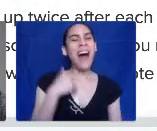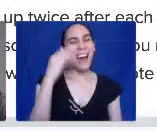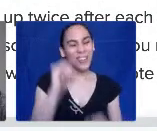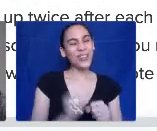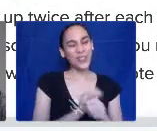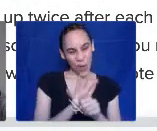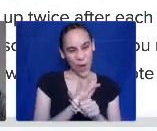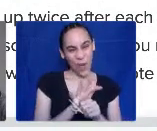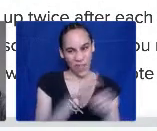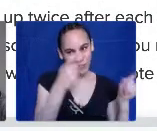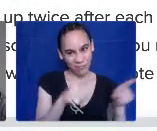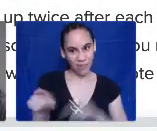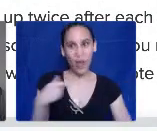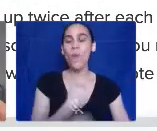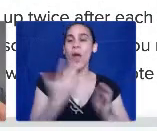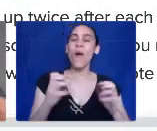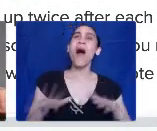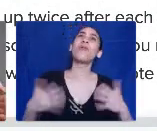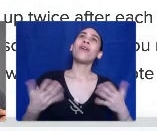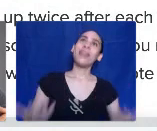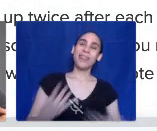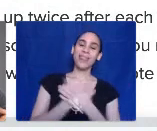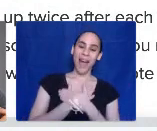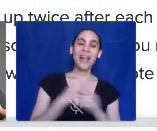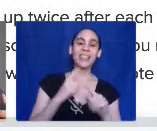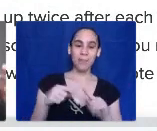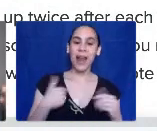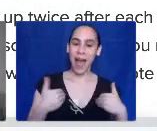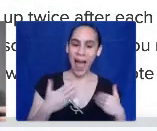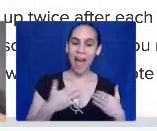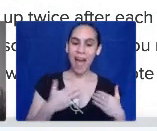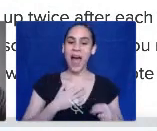know and we all want to relax but like i'm wearing my branded t-shirt wear nice clothing